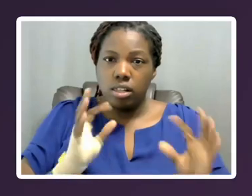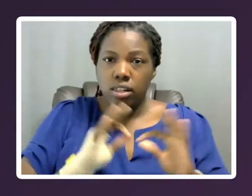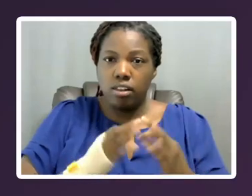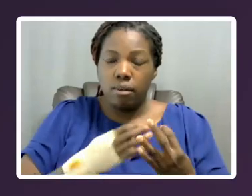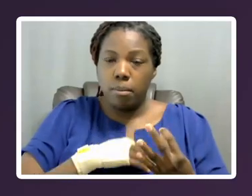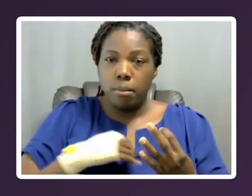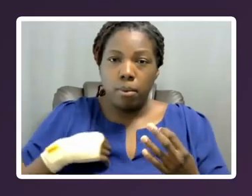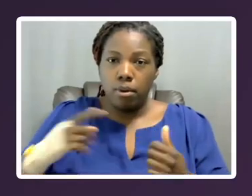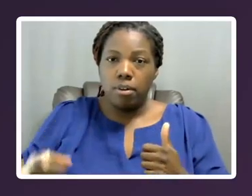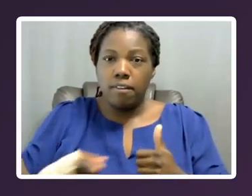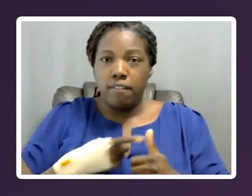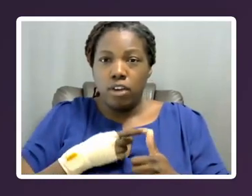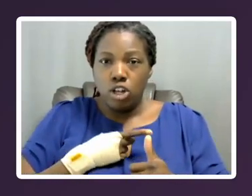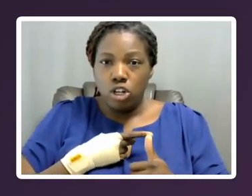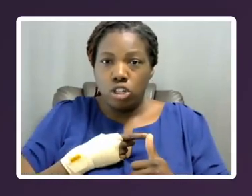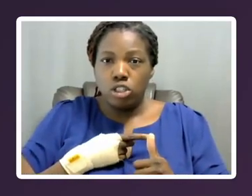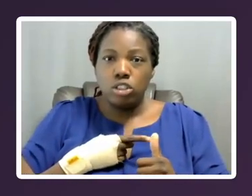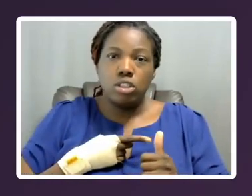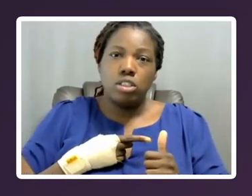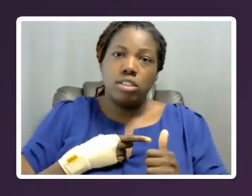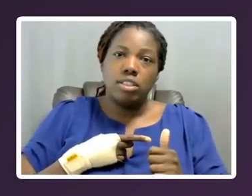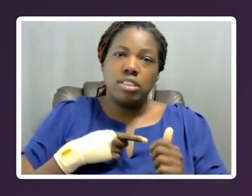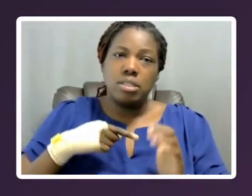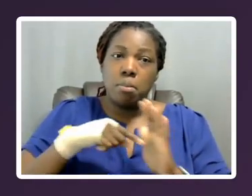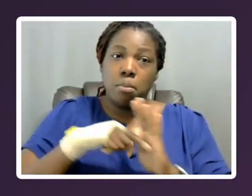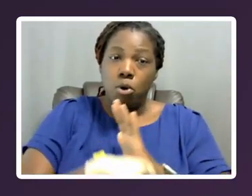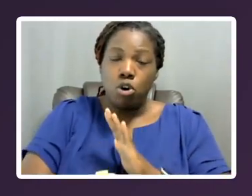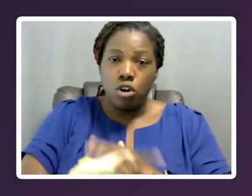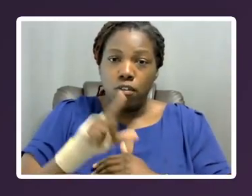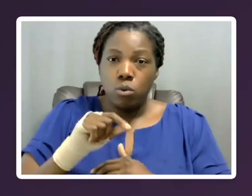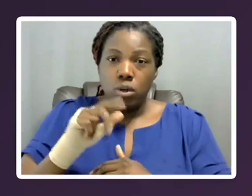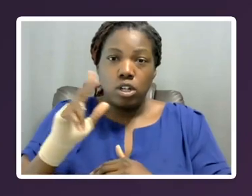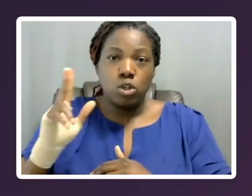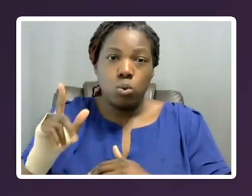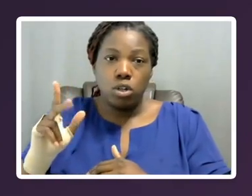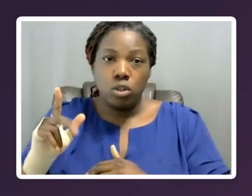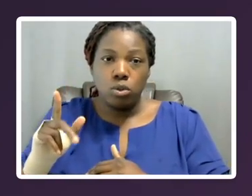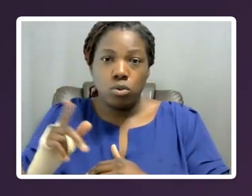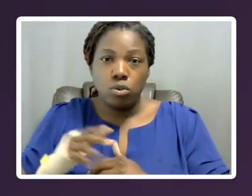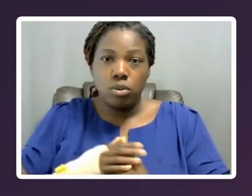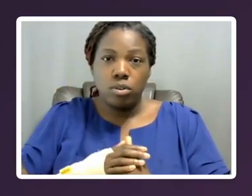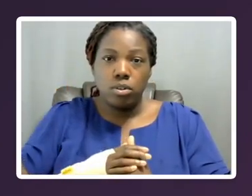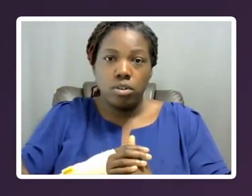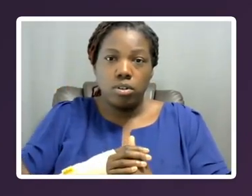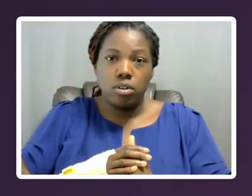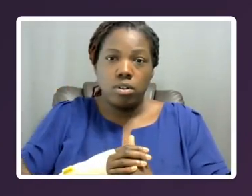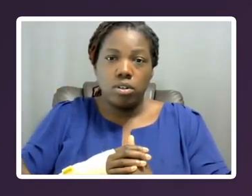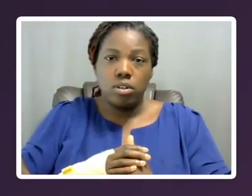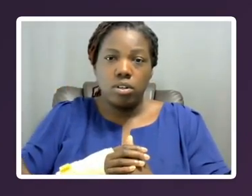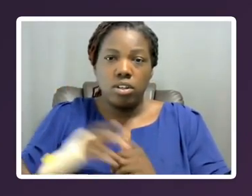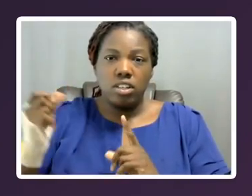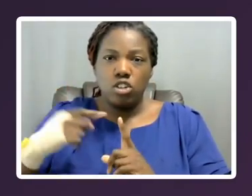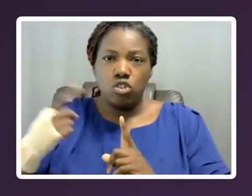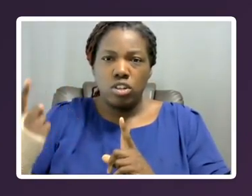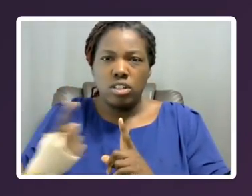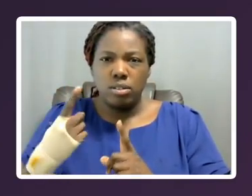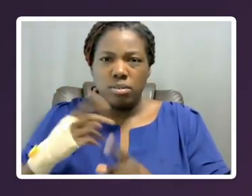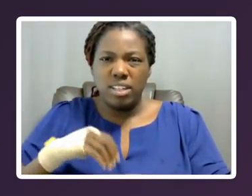of 2023," so I -- that kind of triggered something in me. So that -- I would say that was the most